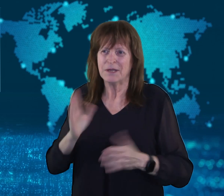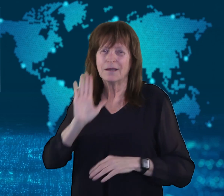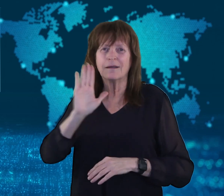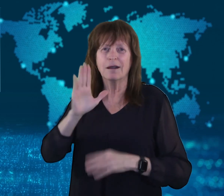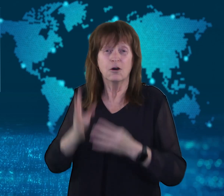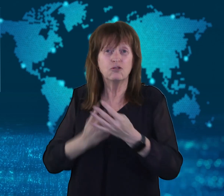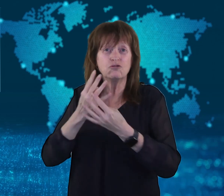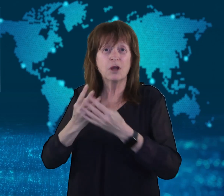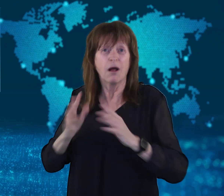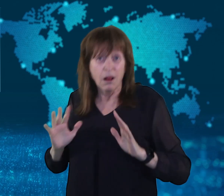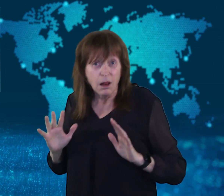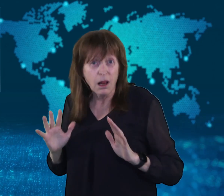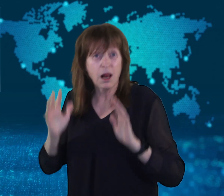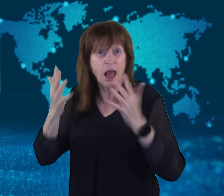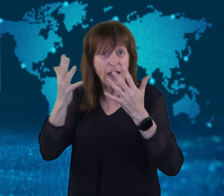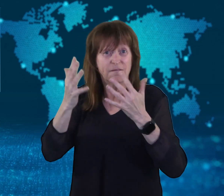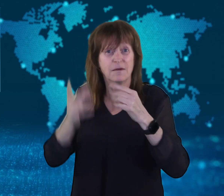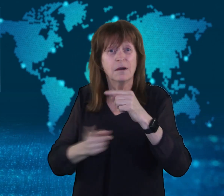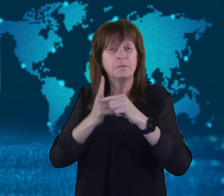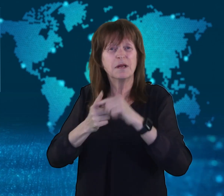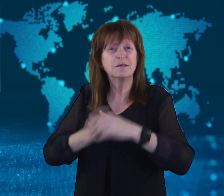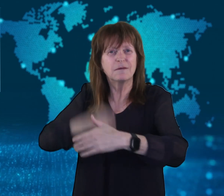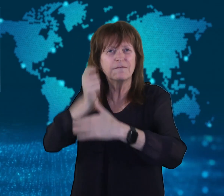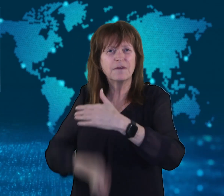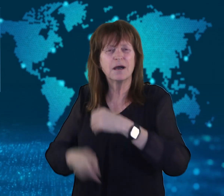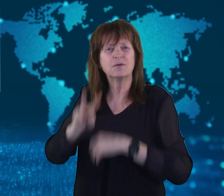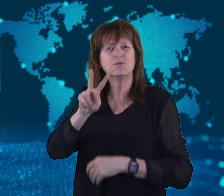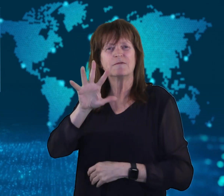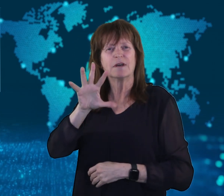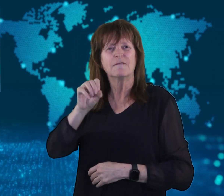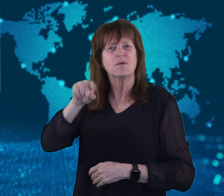and a fine of $250,000 USD.